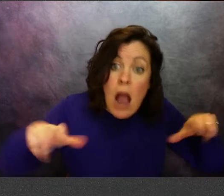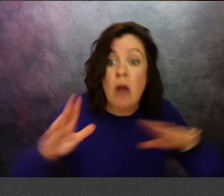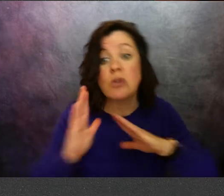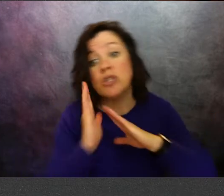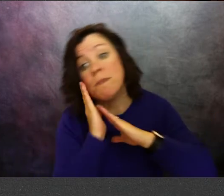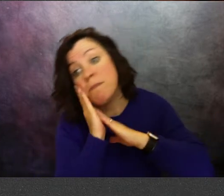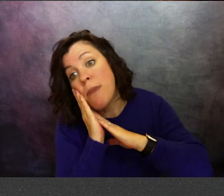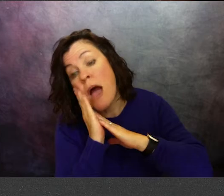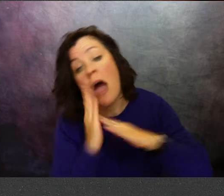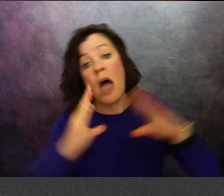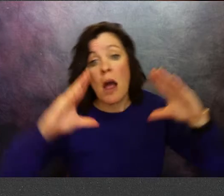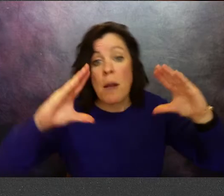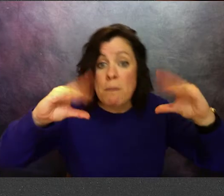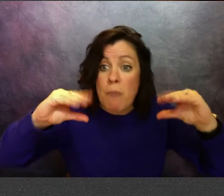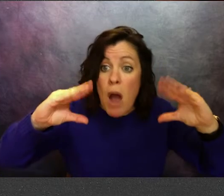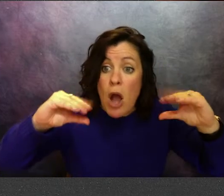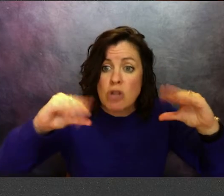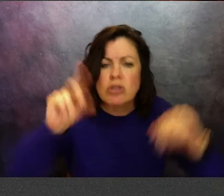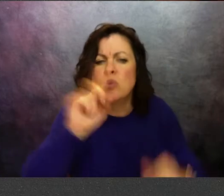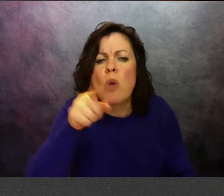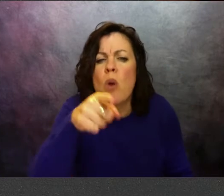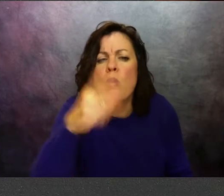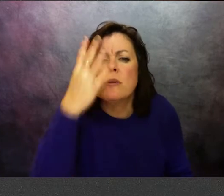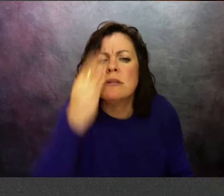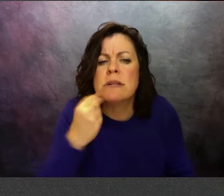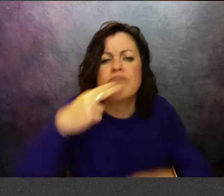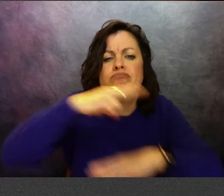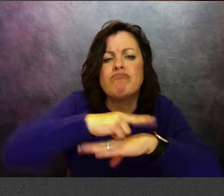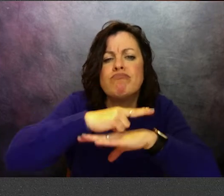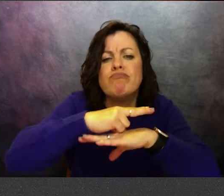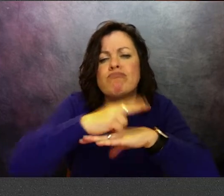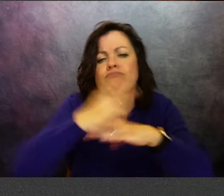Where do you sleep in your house? What room do you sleep in?